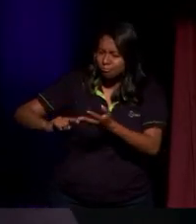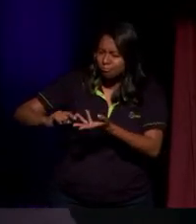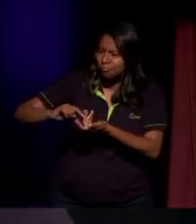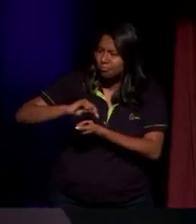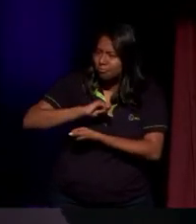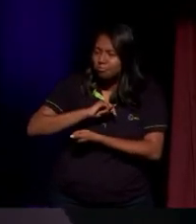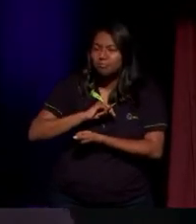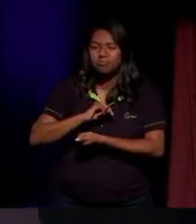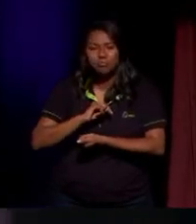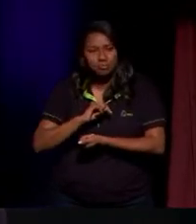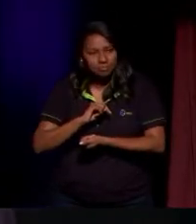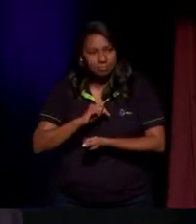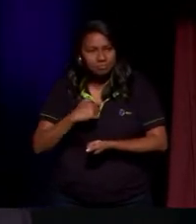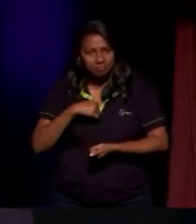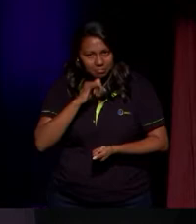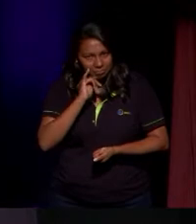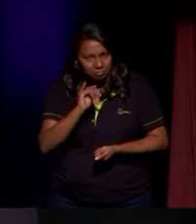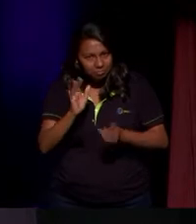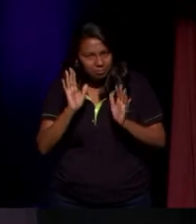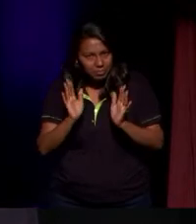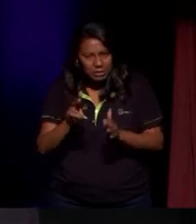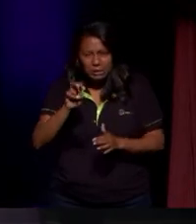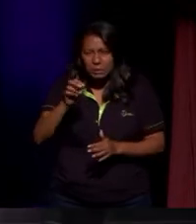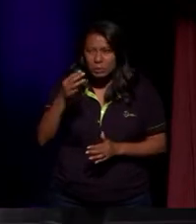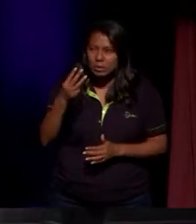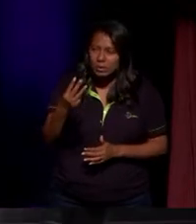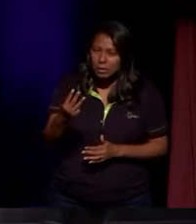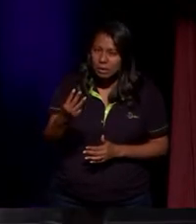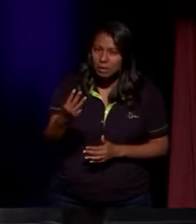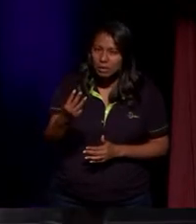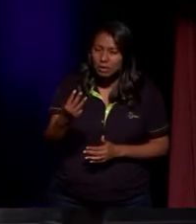That is what I said in 1953,